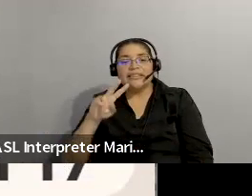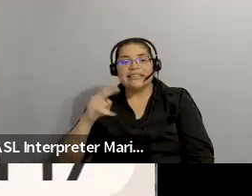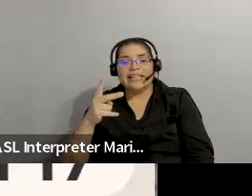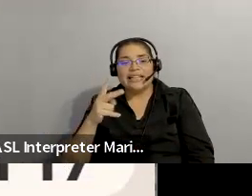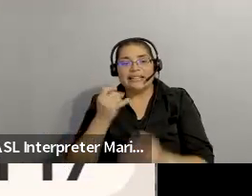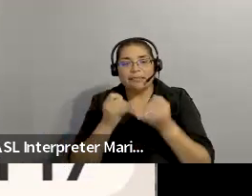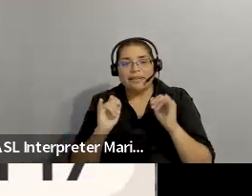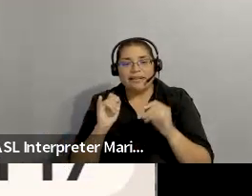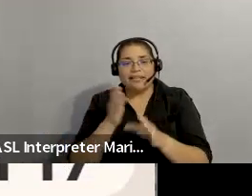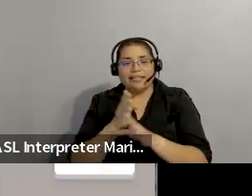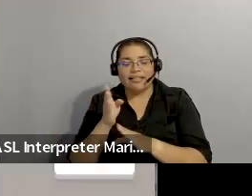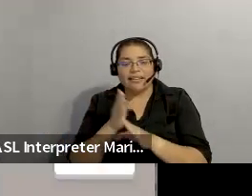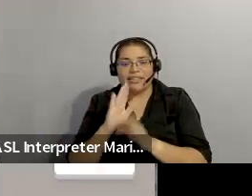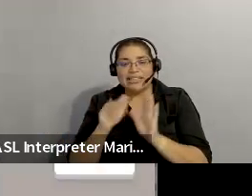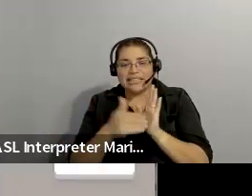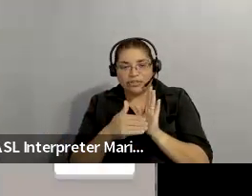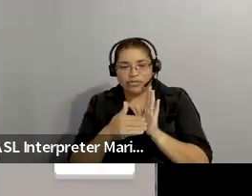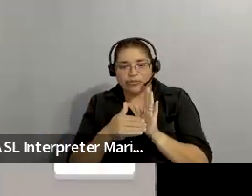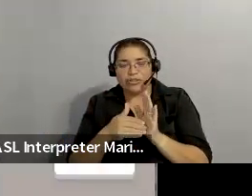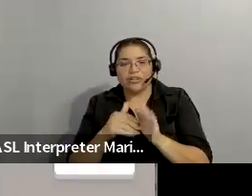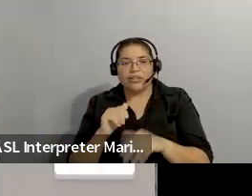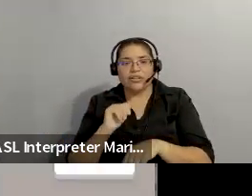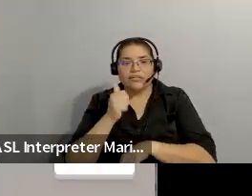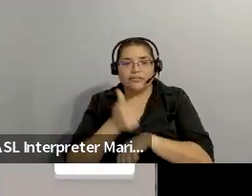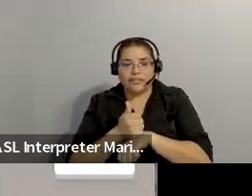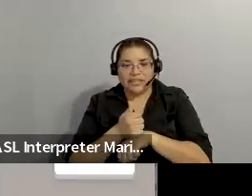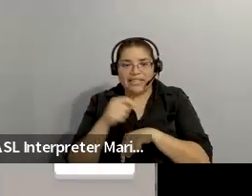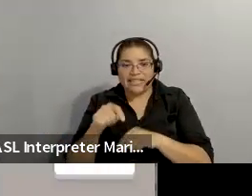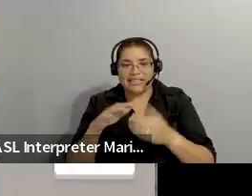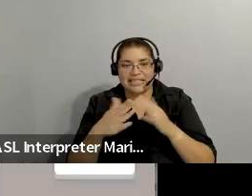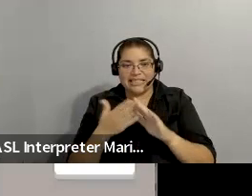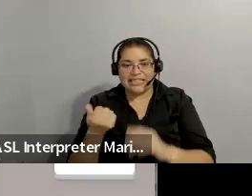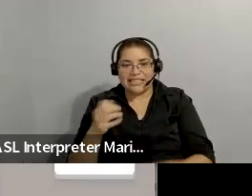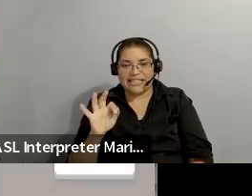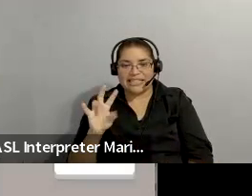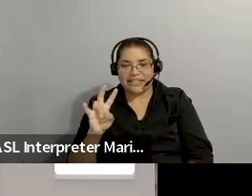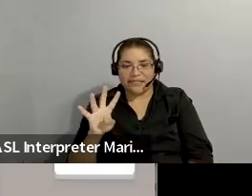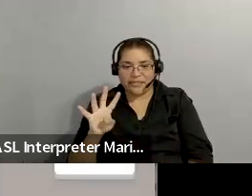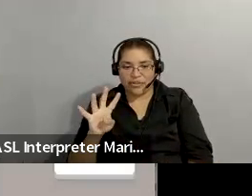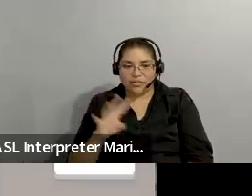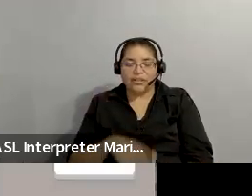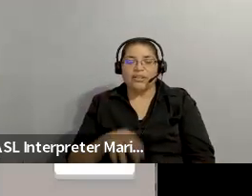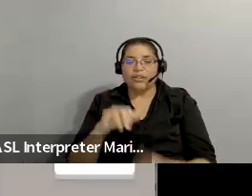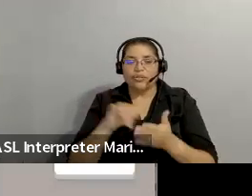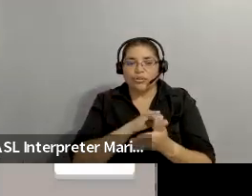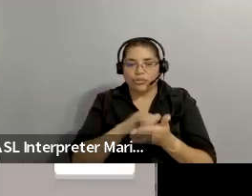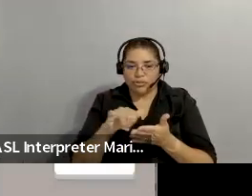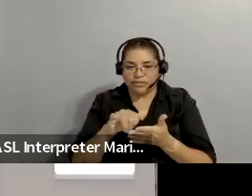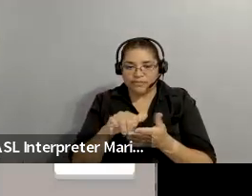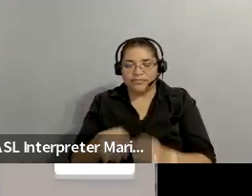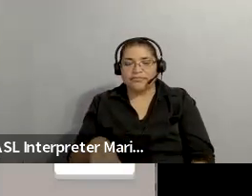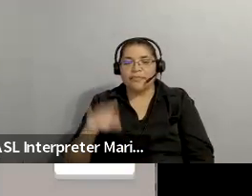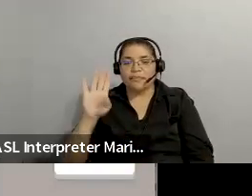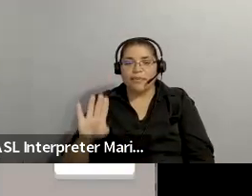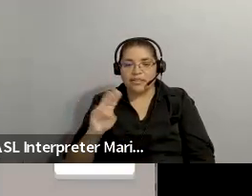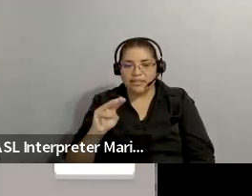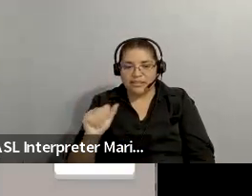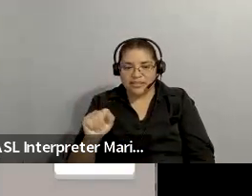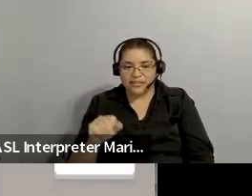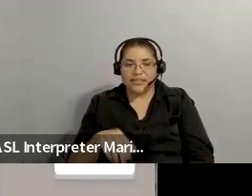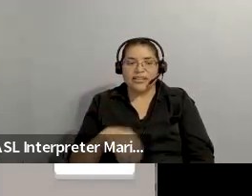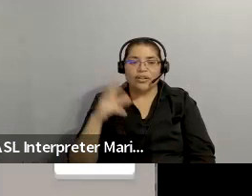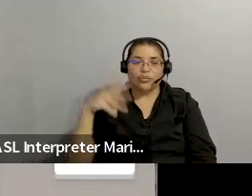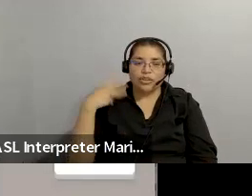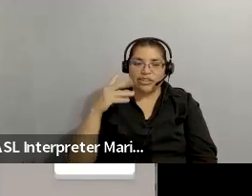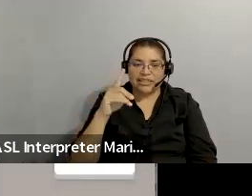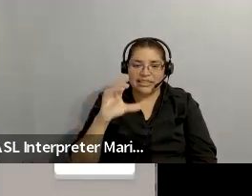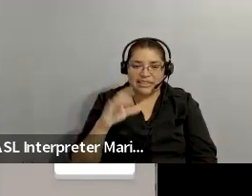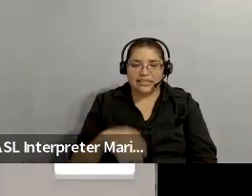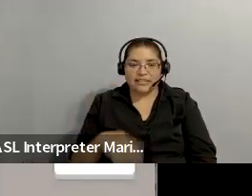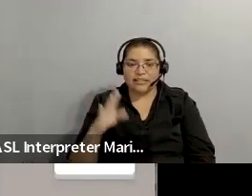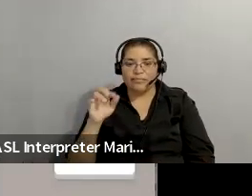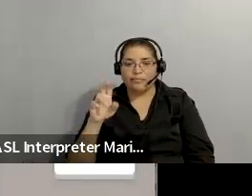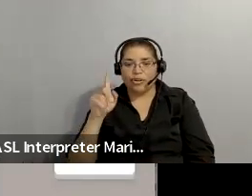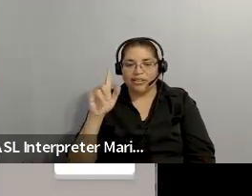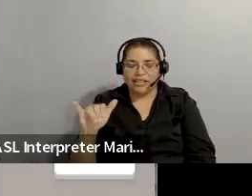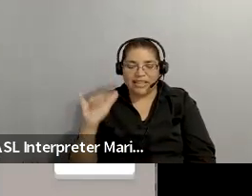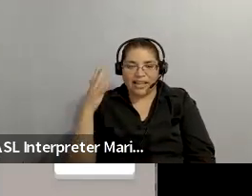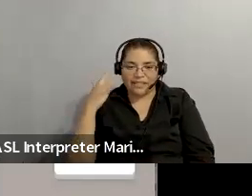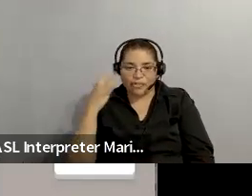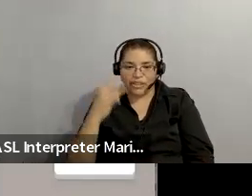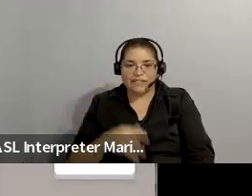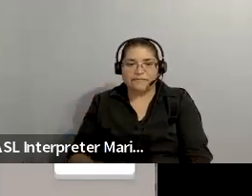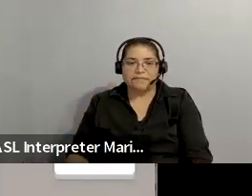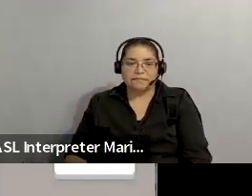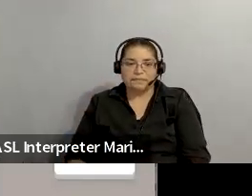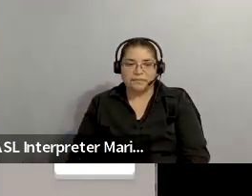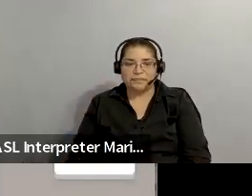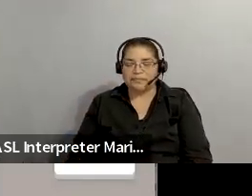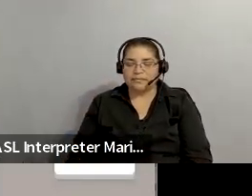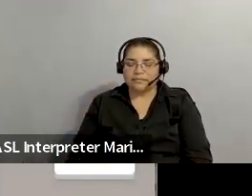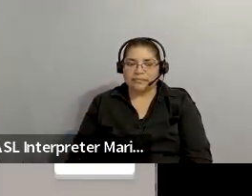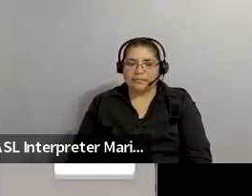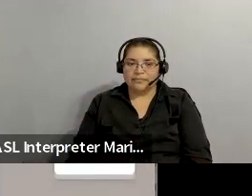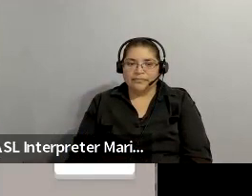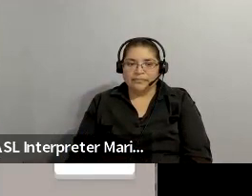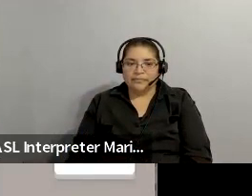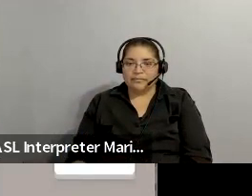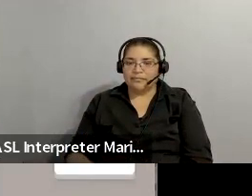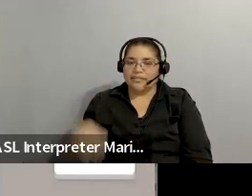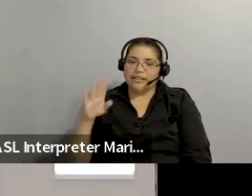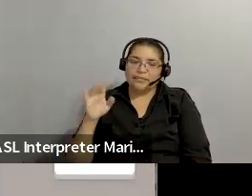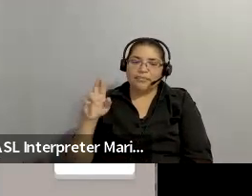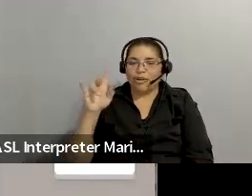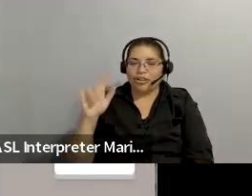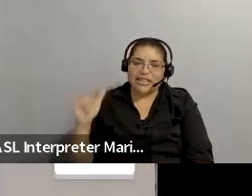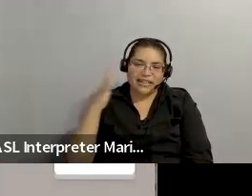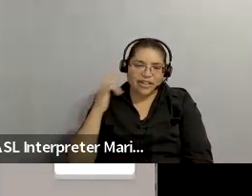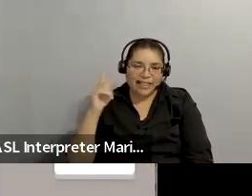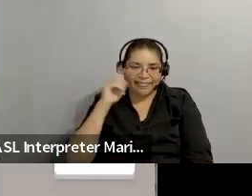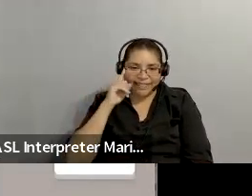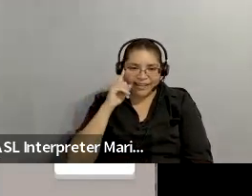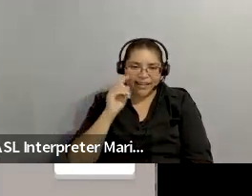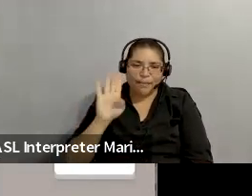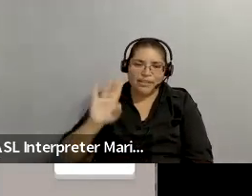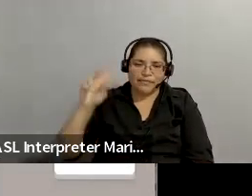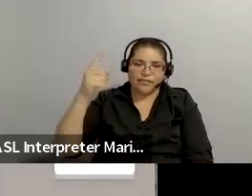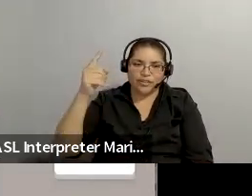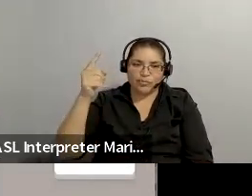: Nice job. The photo that was on the screen was of Harriet Tubman, a woman standing behind a chair leaning up against it. Abner, can you read the next question?